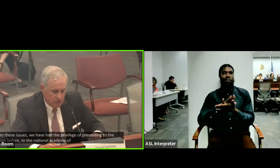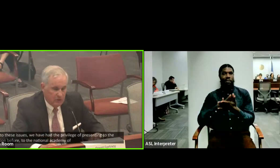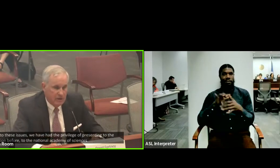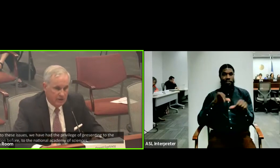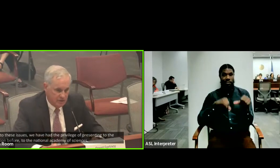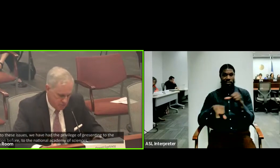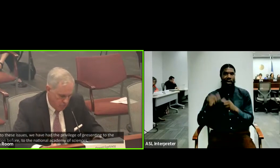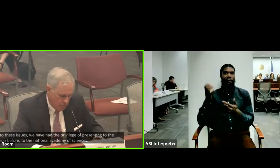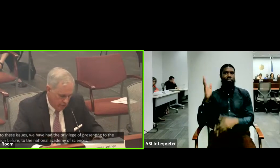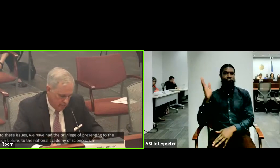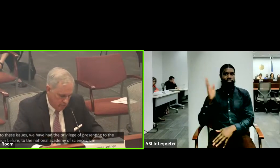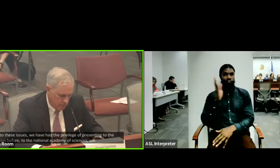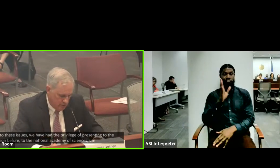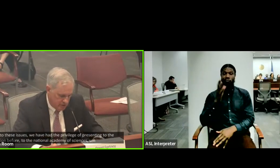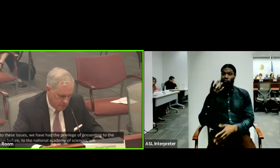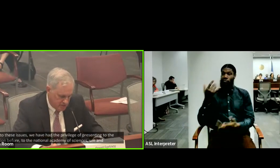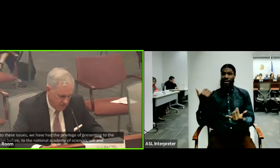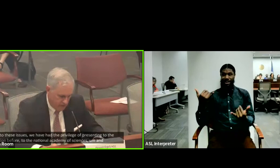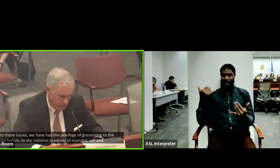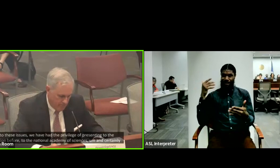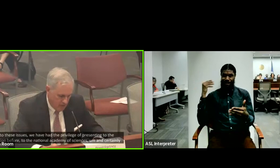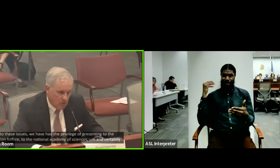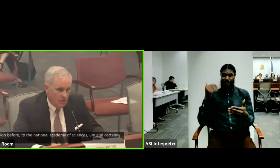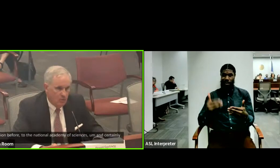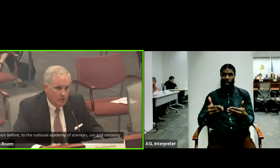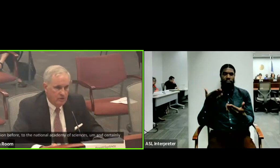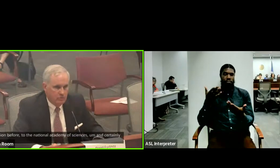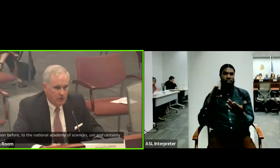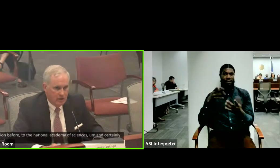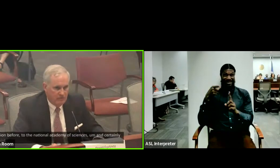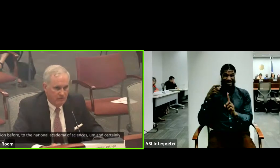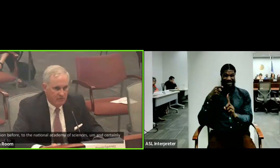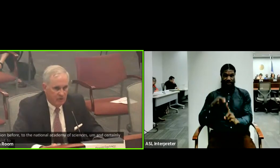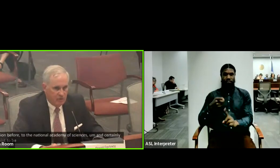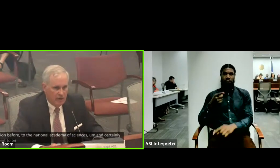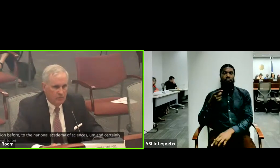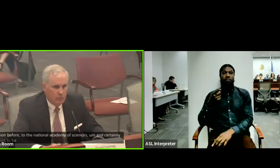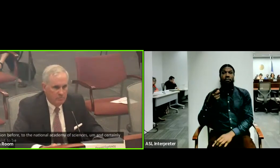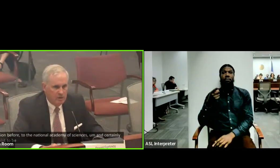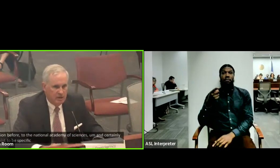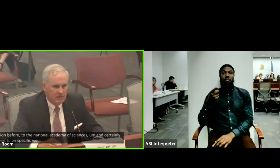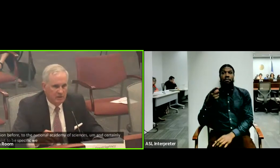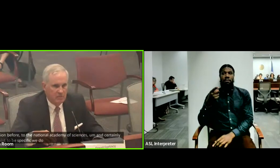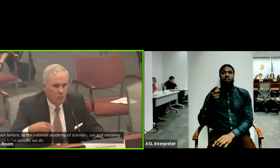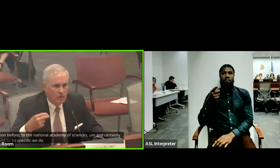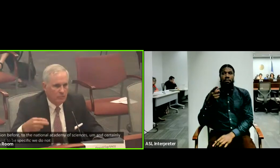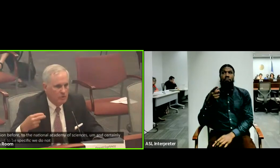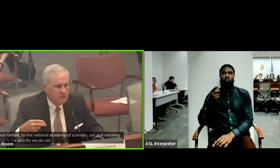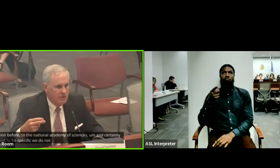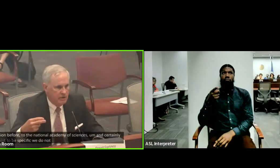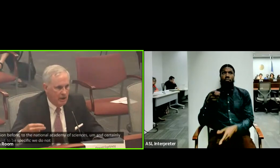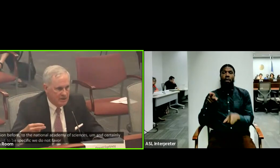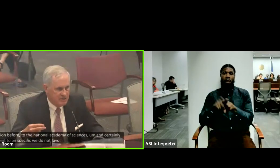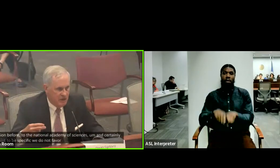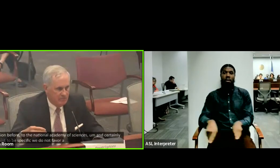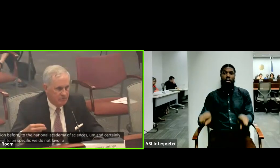certainly at this point to be specific we do not favor a repeat of what was done last time.